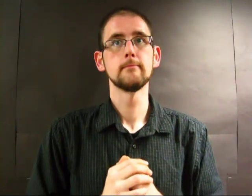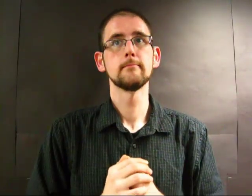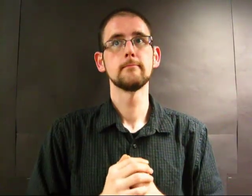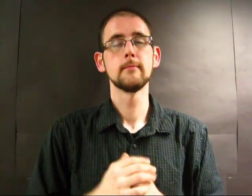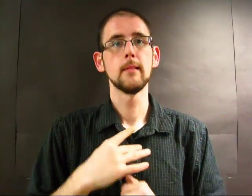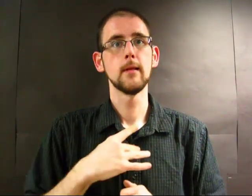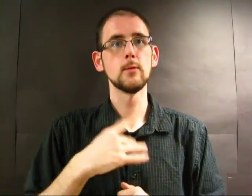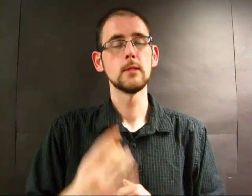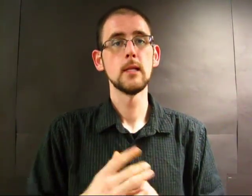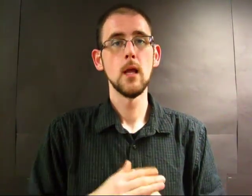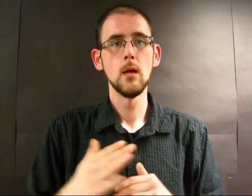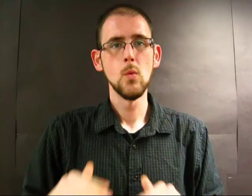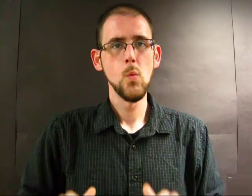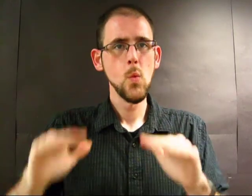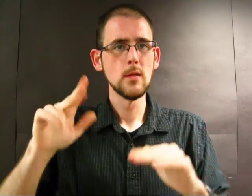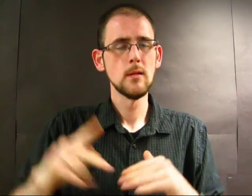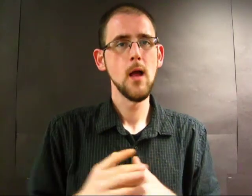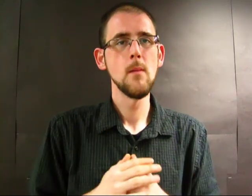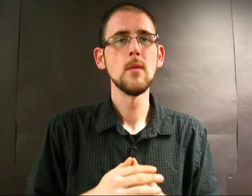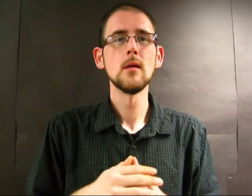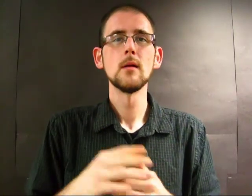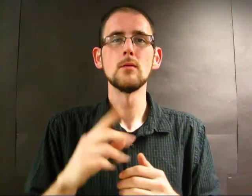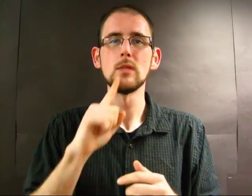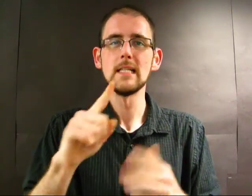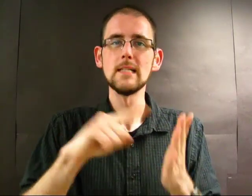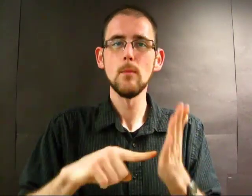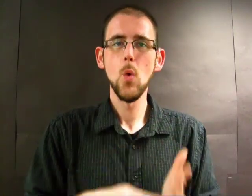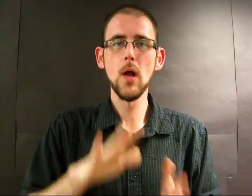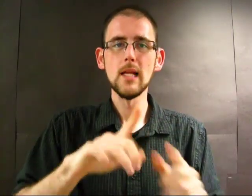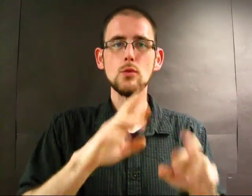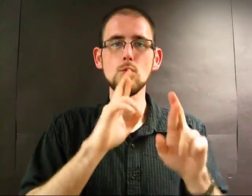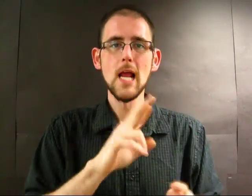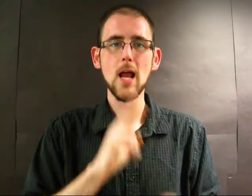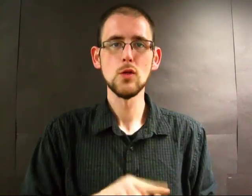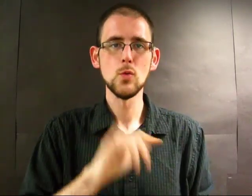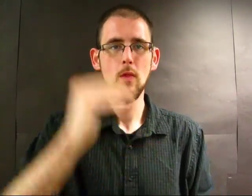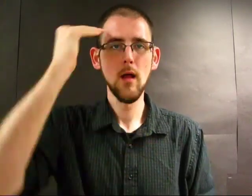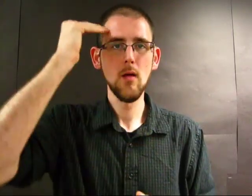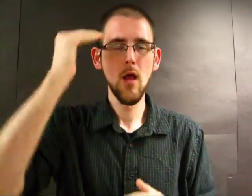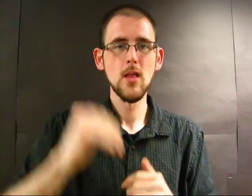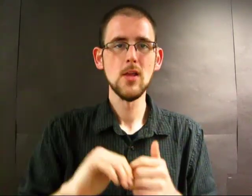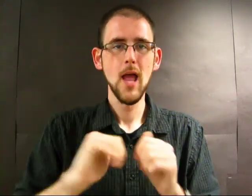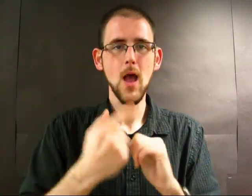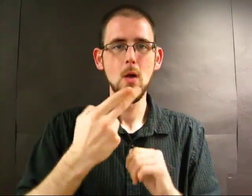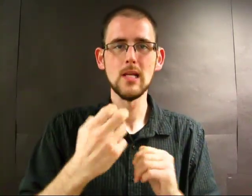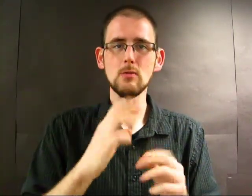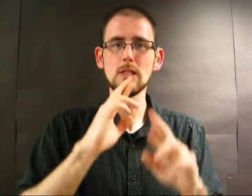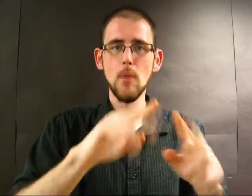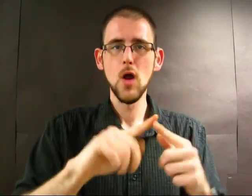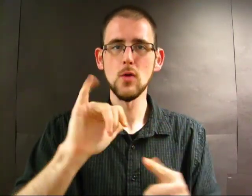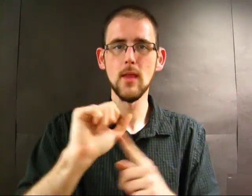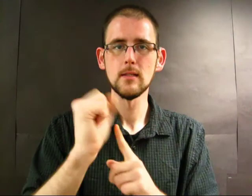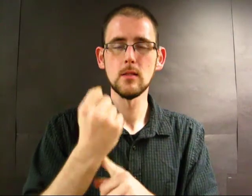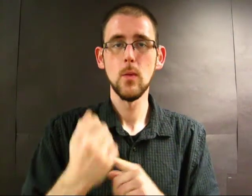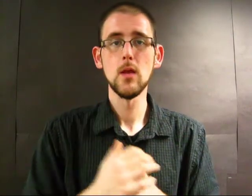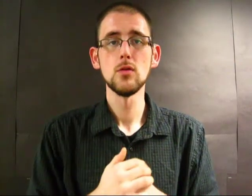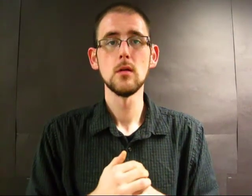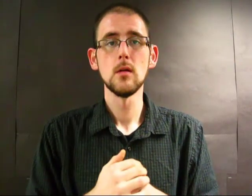As he grows up, the book explores his various responses to this knowledge.